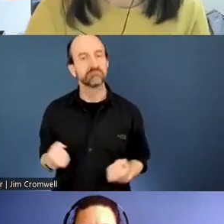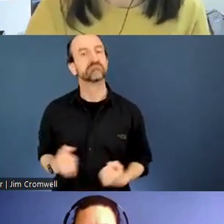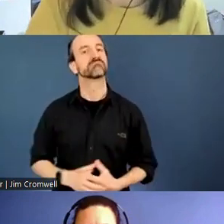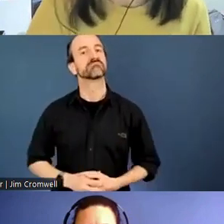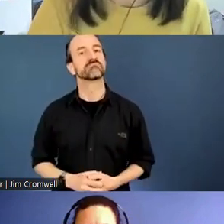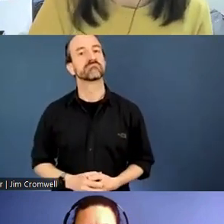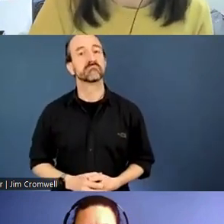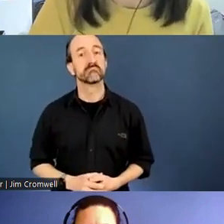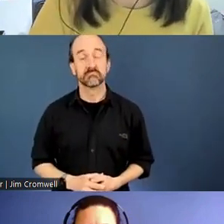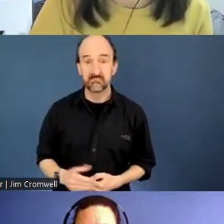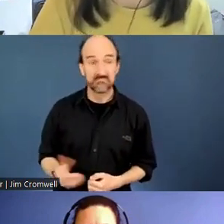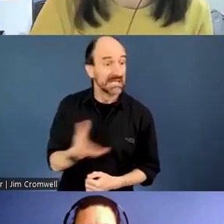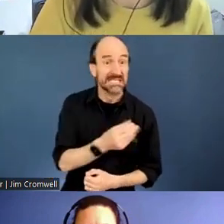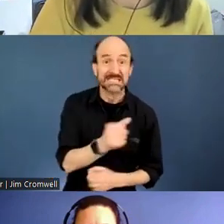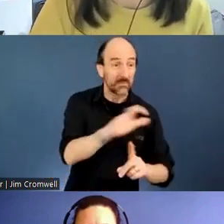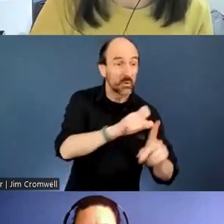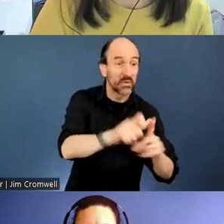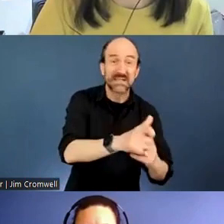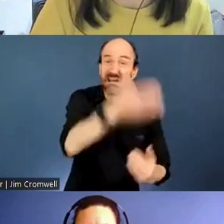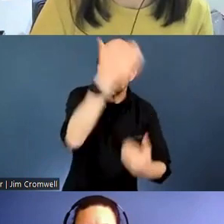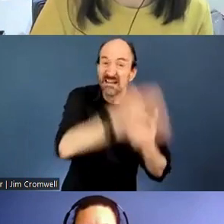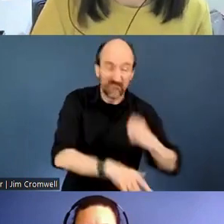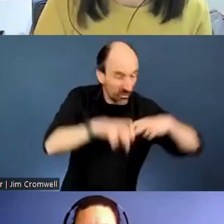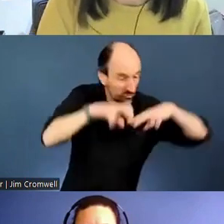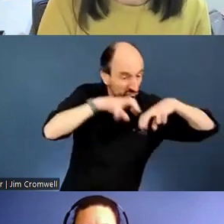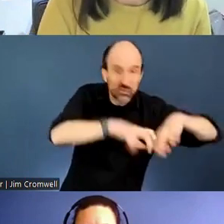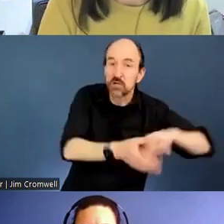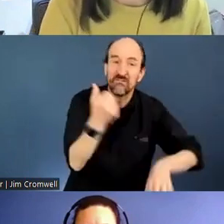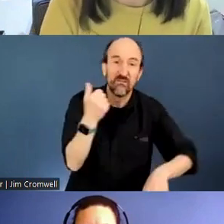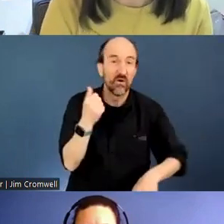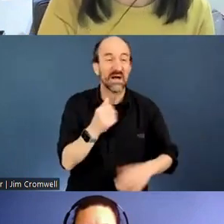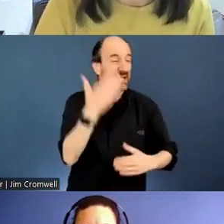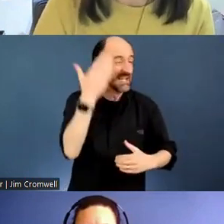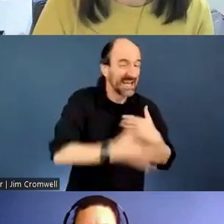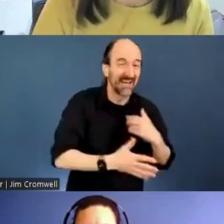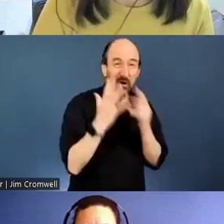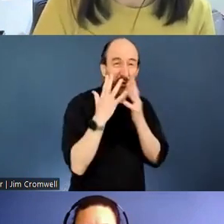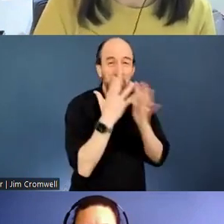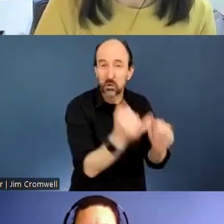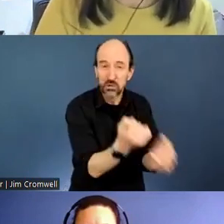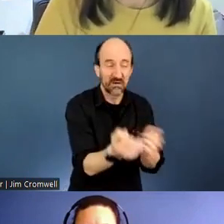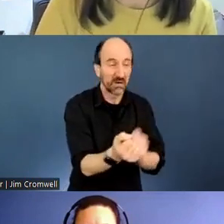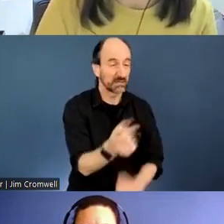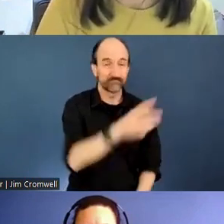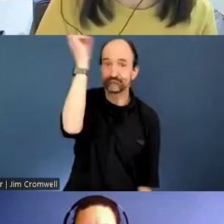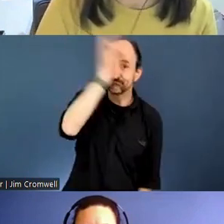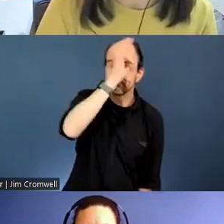research before or they have never done monitoring evaluation before and then they can strengthen that capacity that